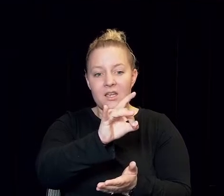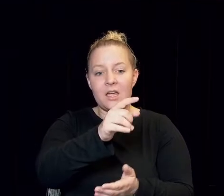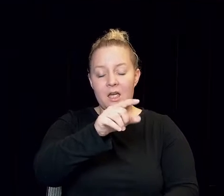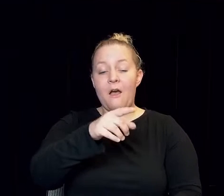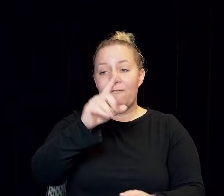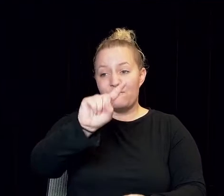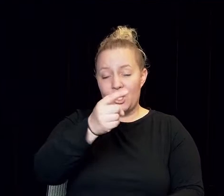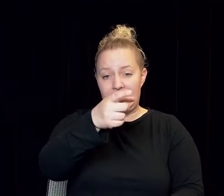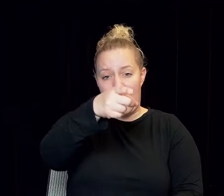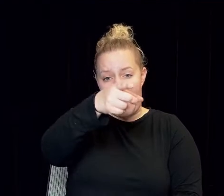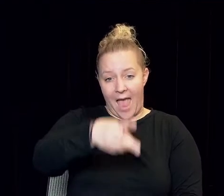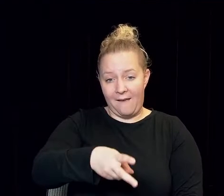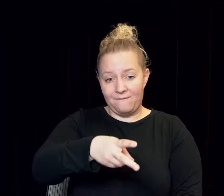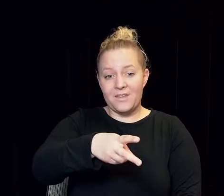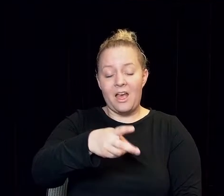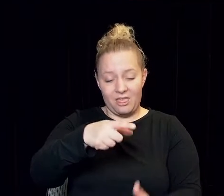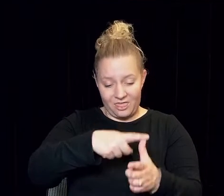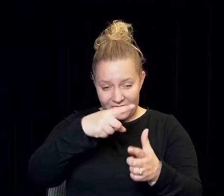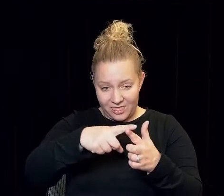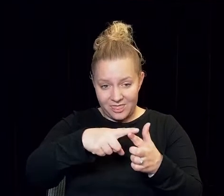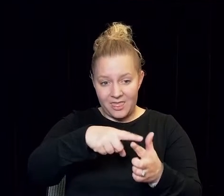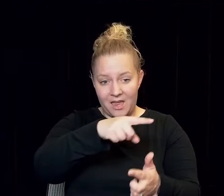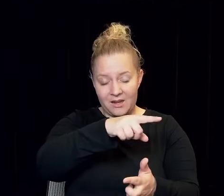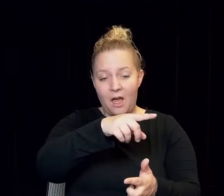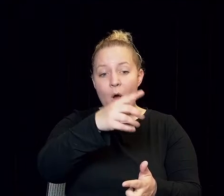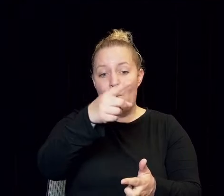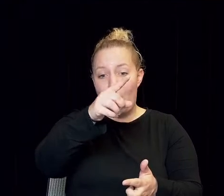In order to get 8 pieces, you're going to go ahead and go diagonally through the middle as well.